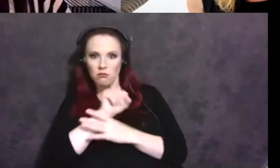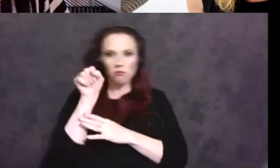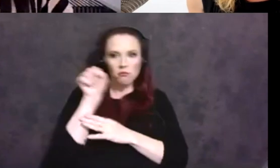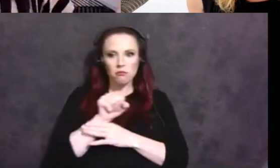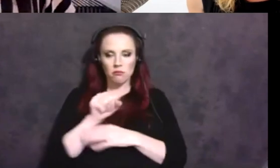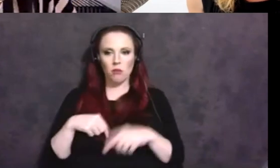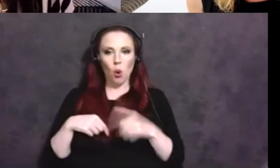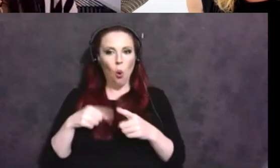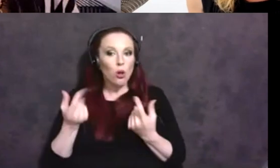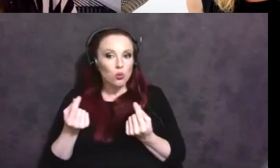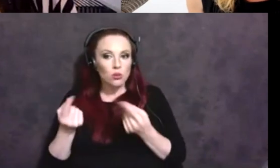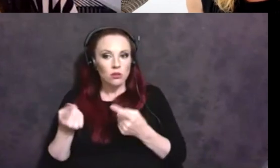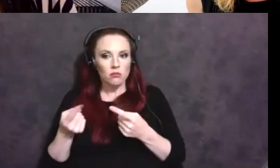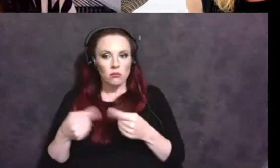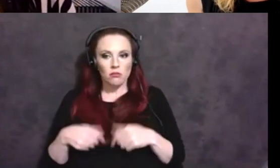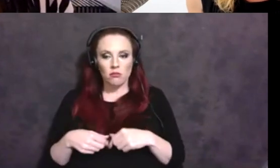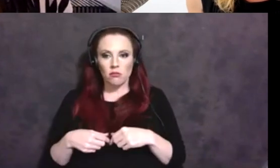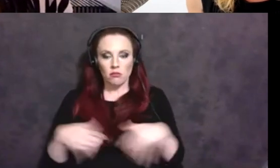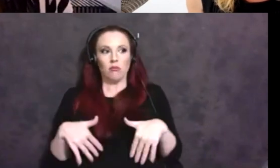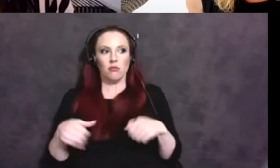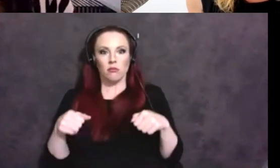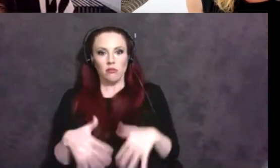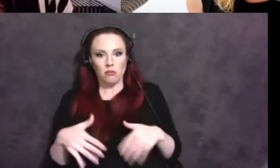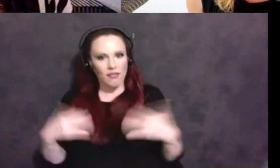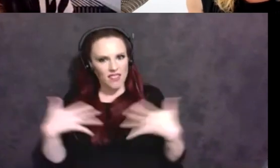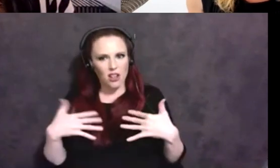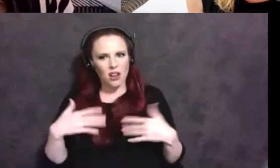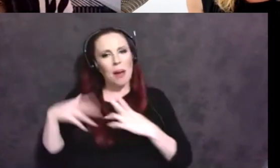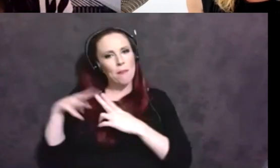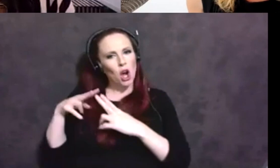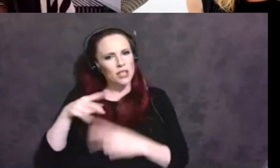I was like what are you doing? Don't you know, you should be honoring six feet. I was doing